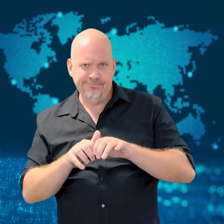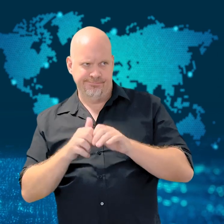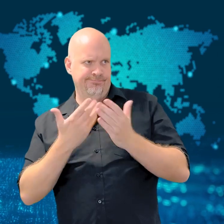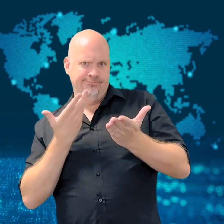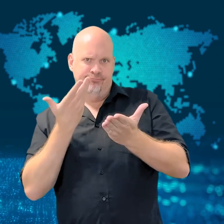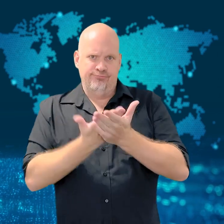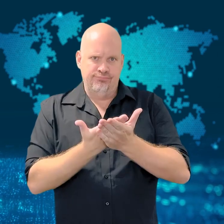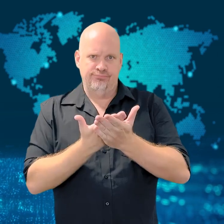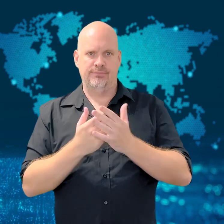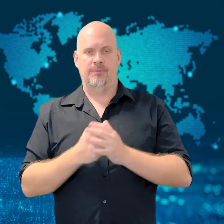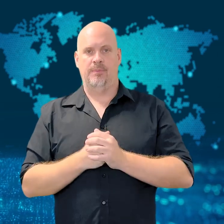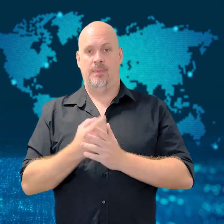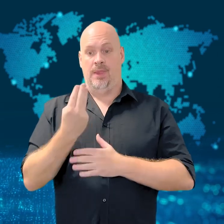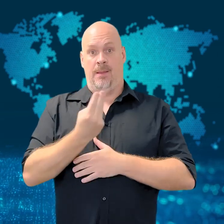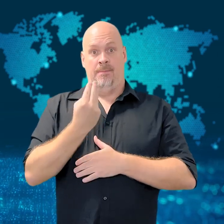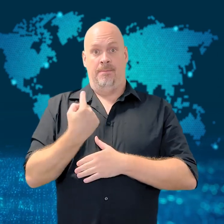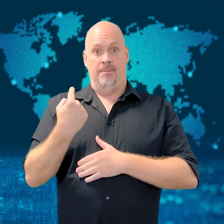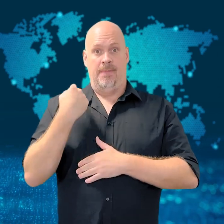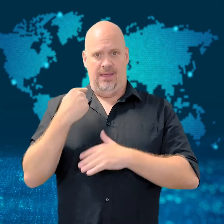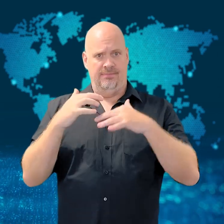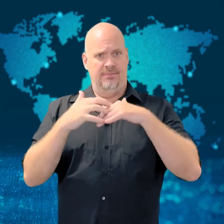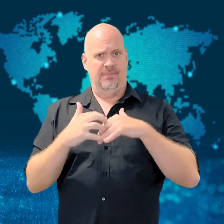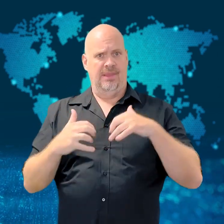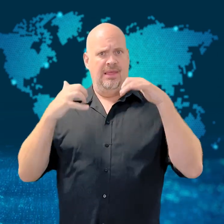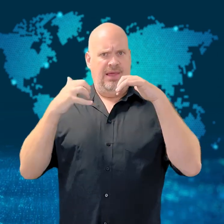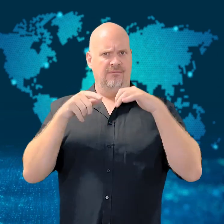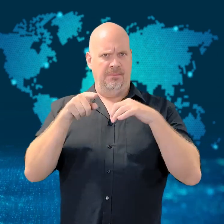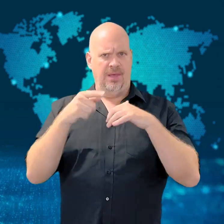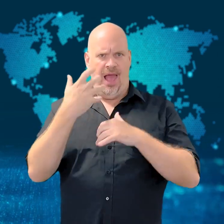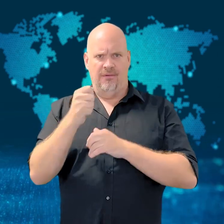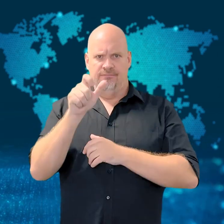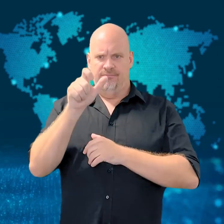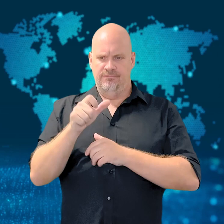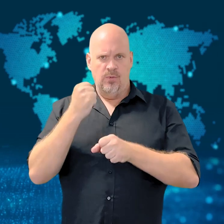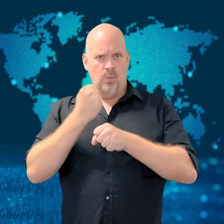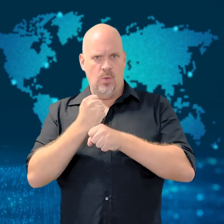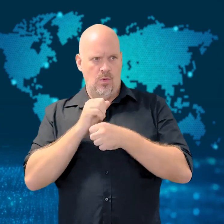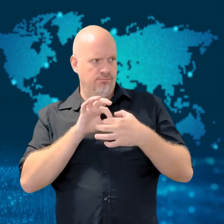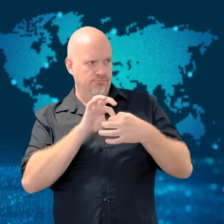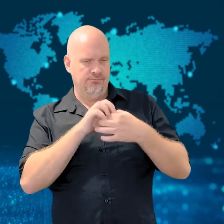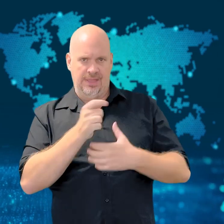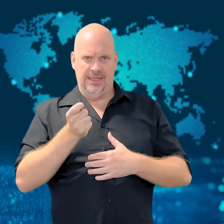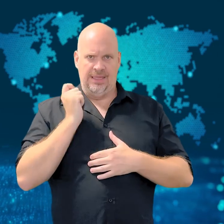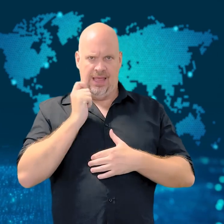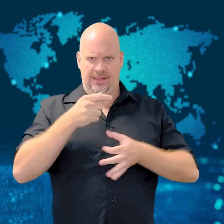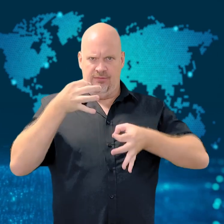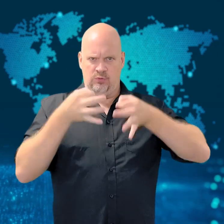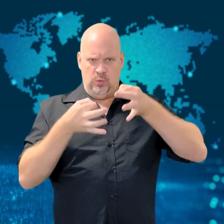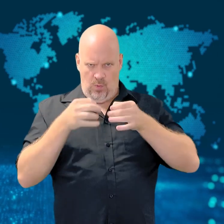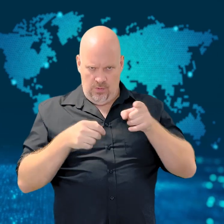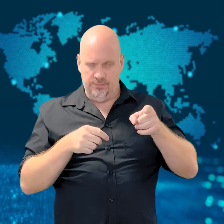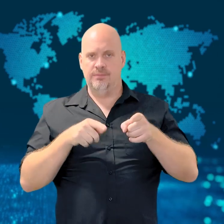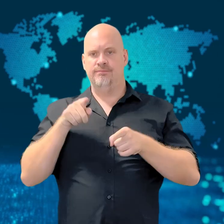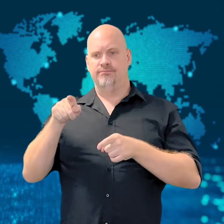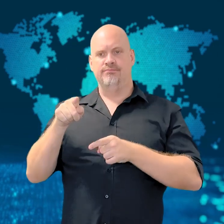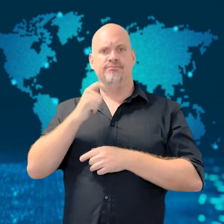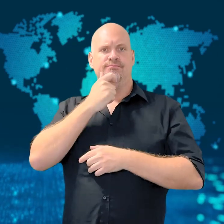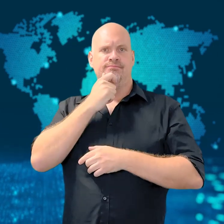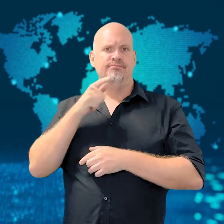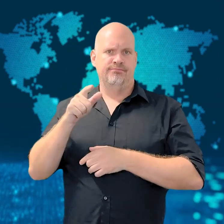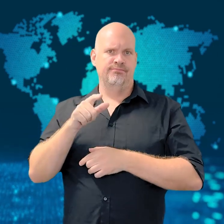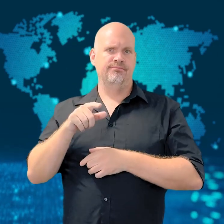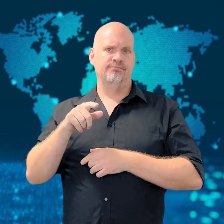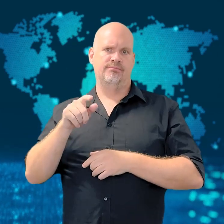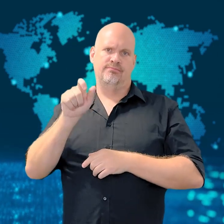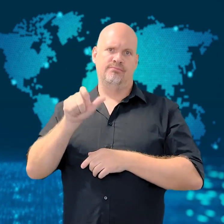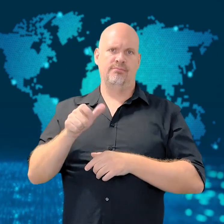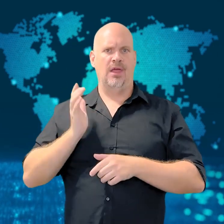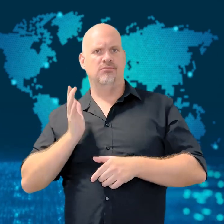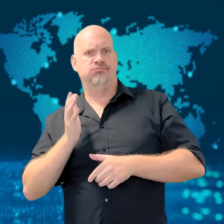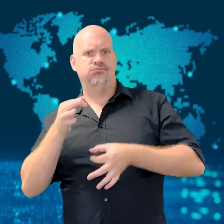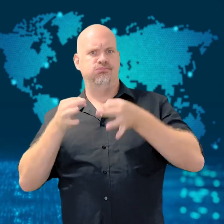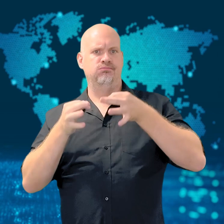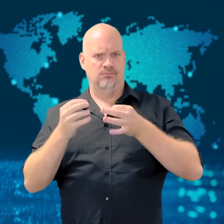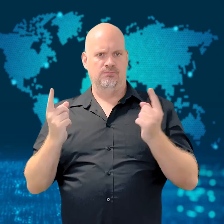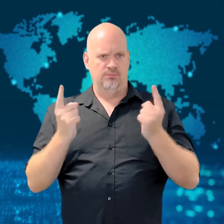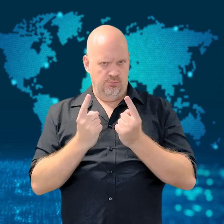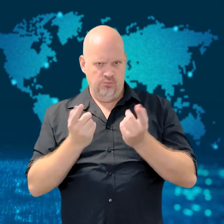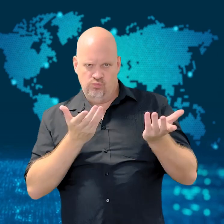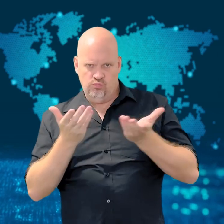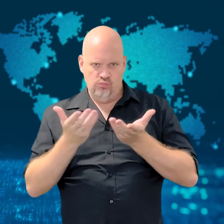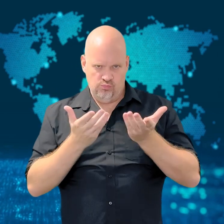On Monday, an Inter-Governmental Liaison of a Kenyan judge and a British lawyer announced